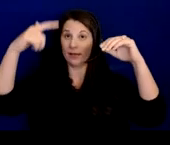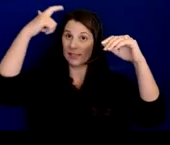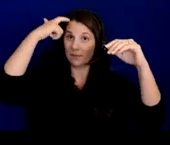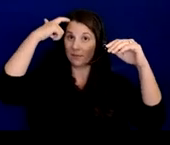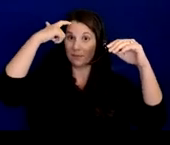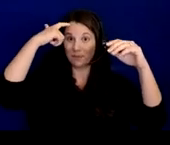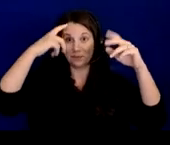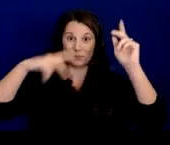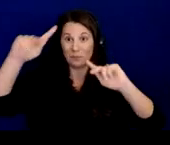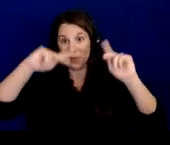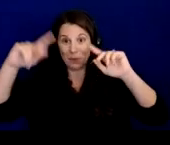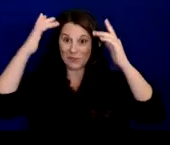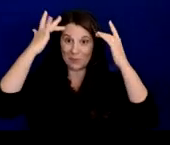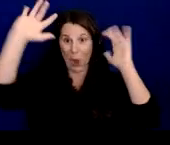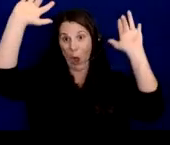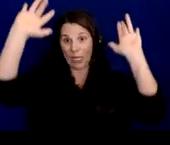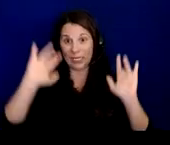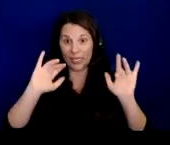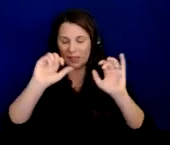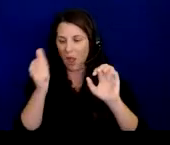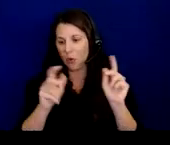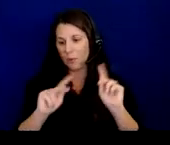acknowledging the fact there are people in the community who know a ton